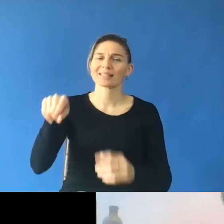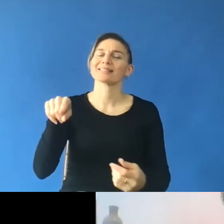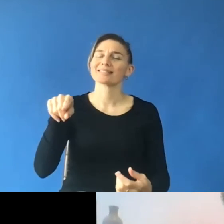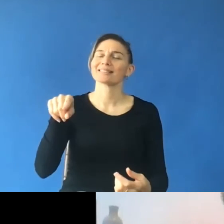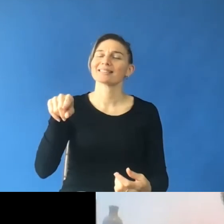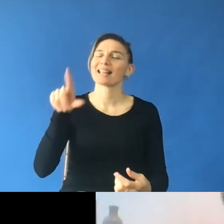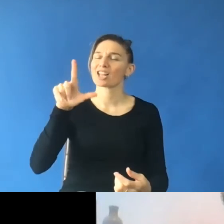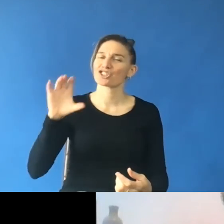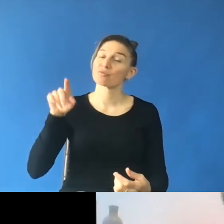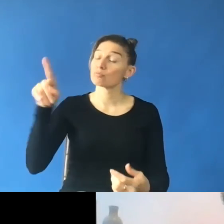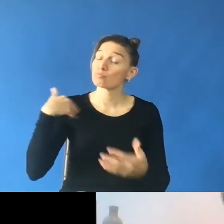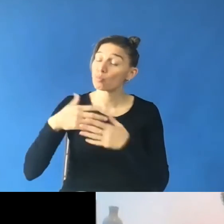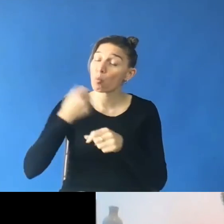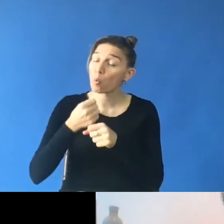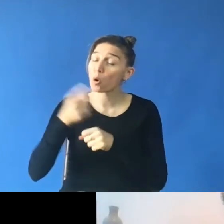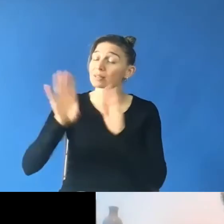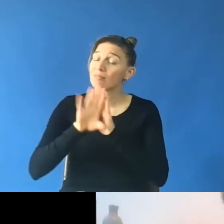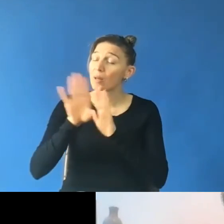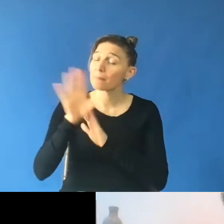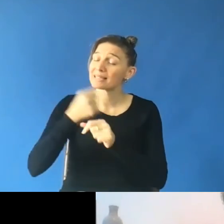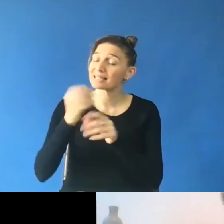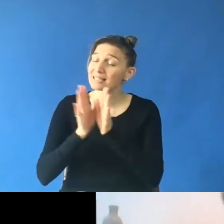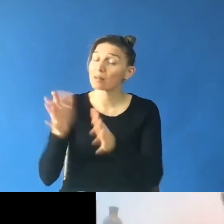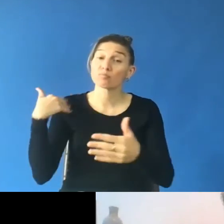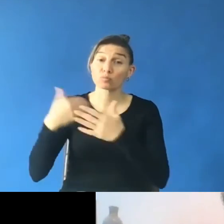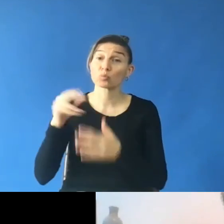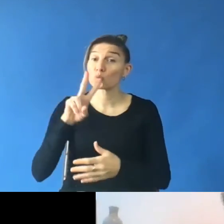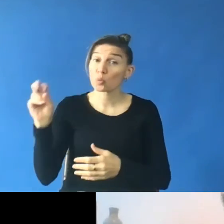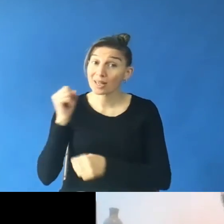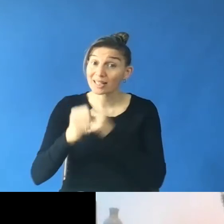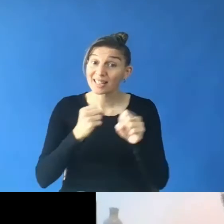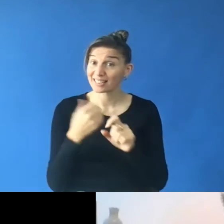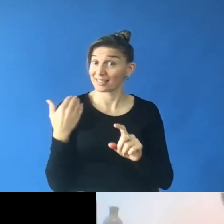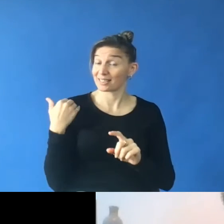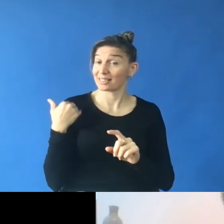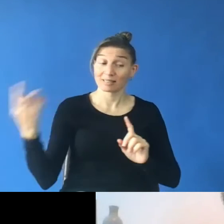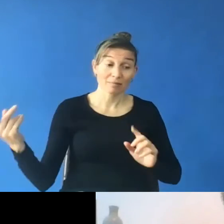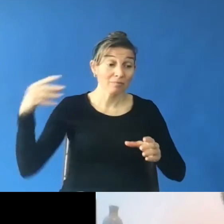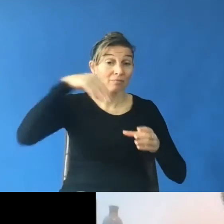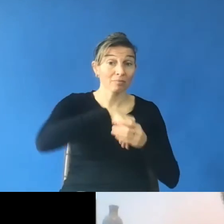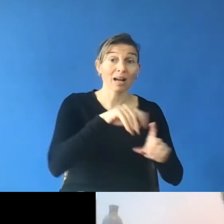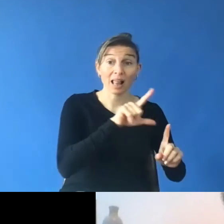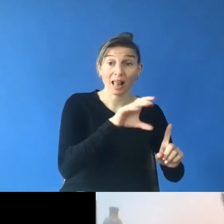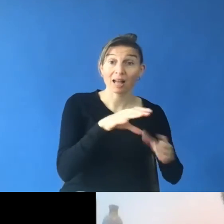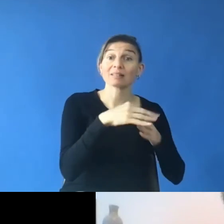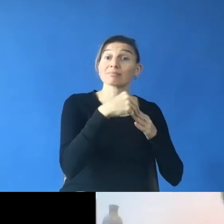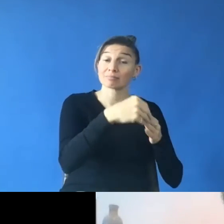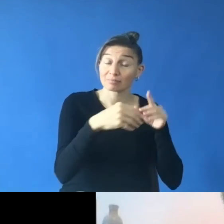She's working in the development sector for 20 years. And leads the i2i consortium.